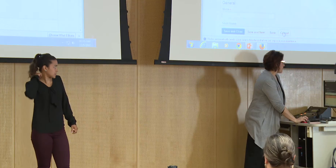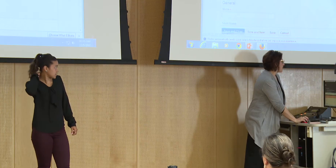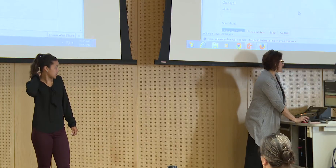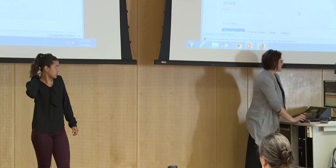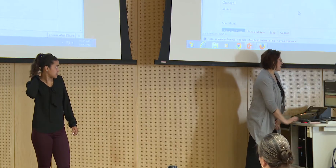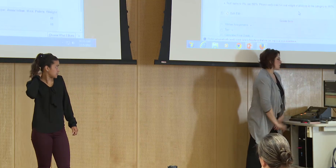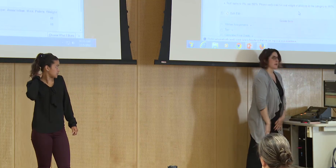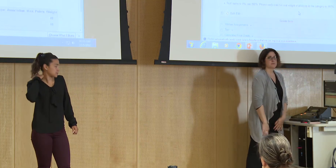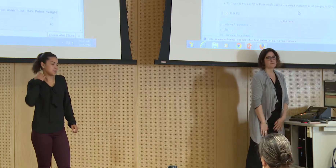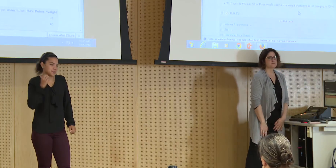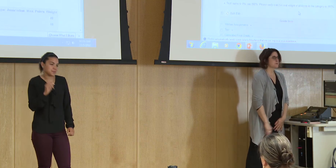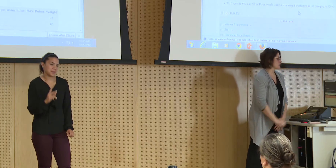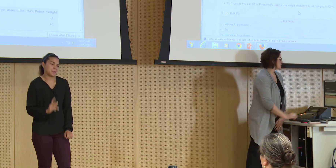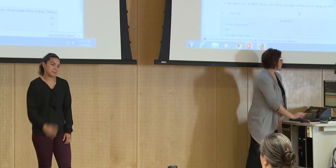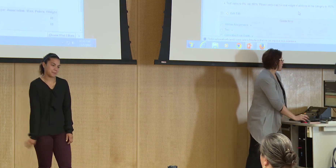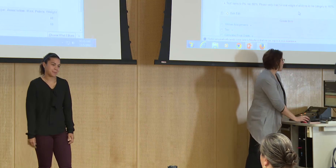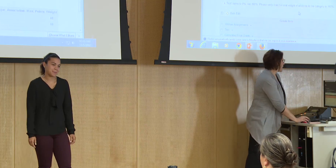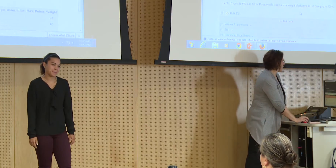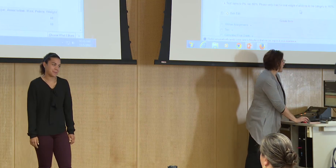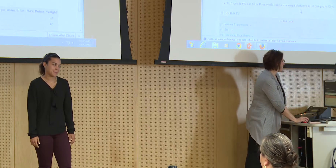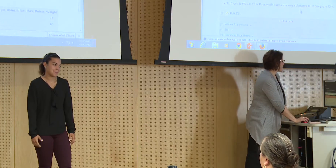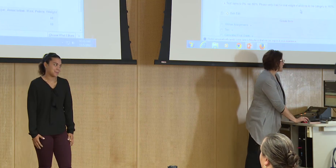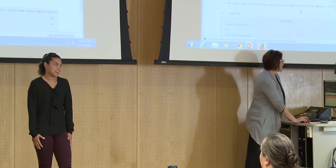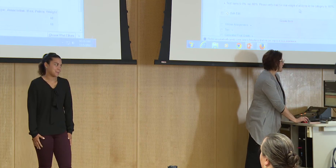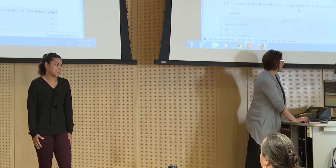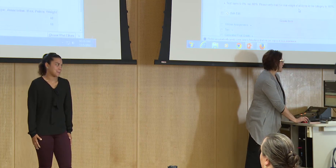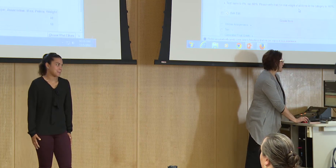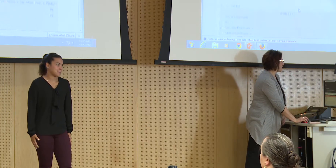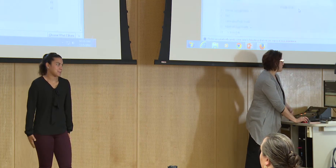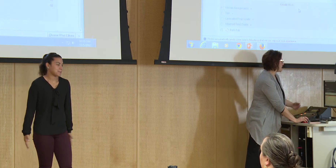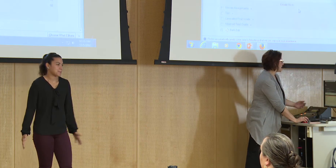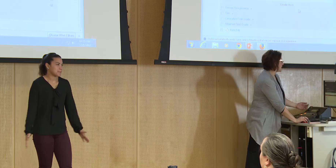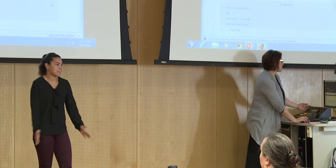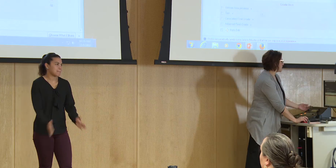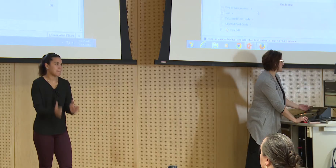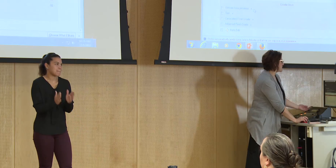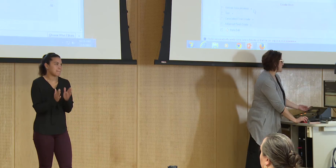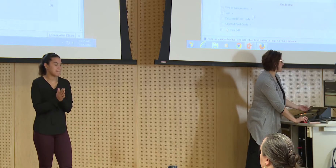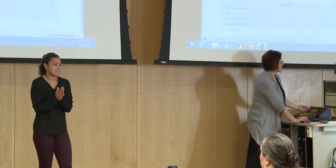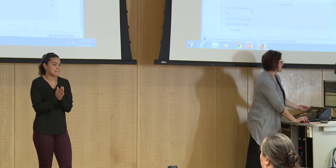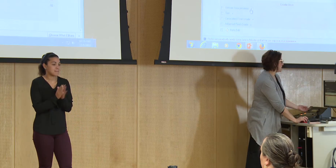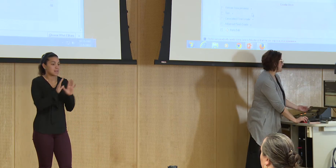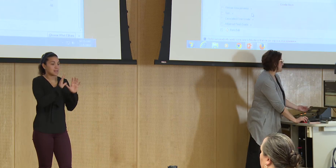OK. So now that I have my categories, here they are.